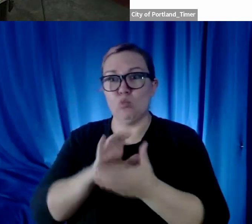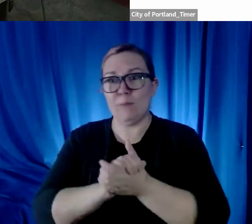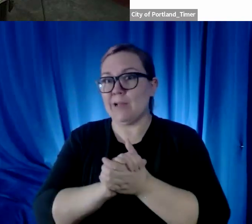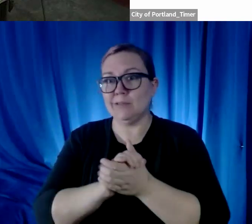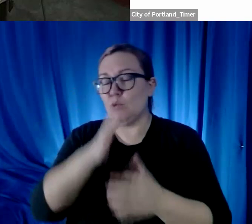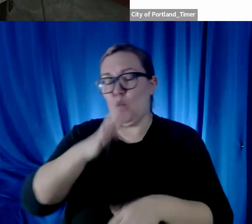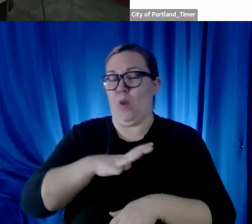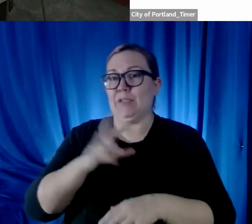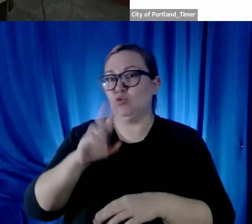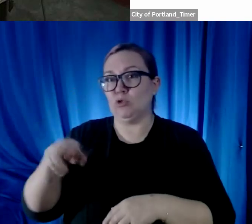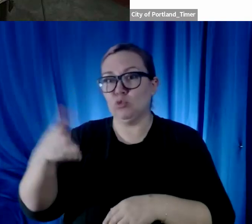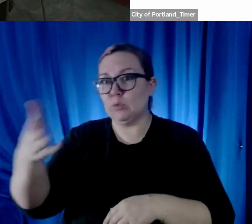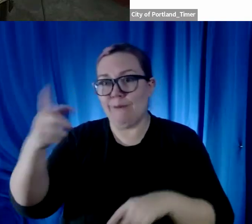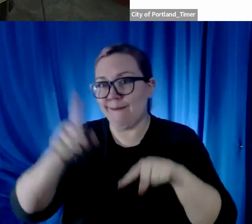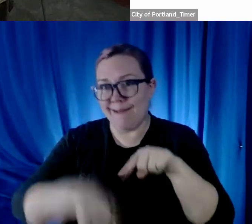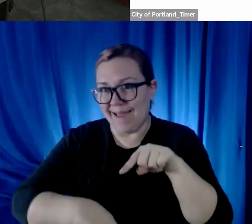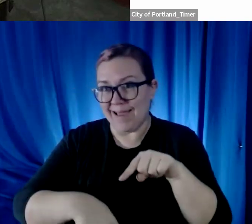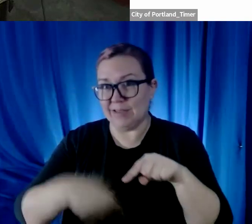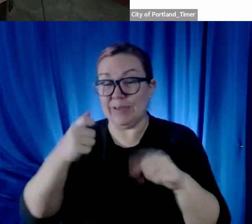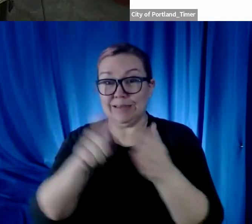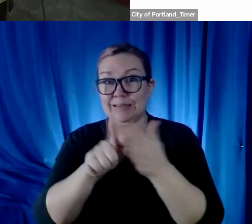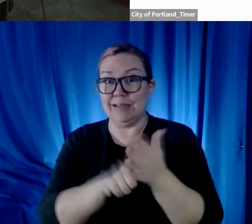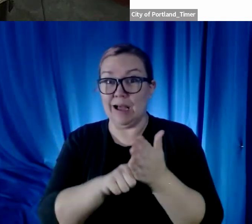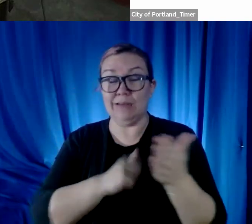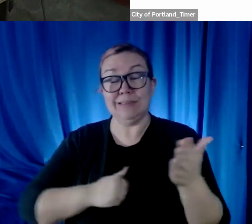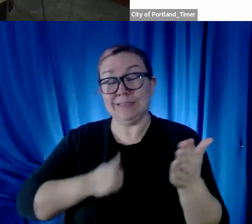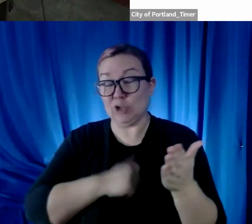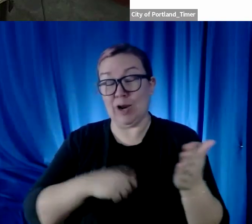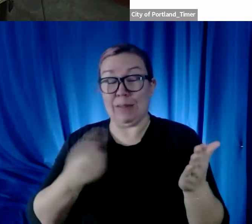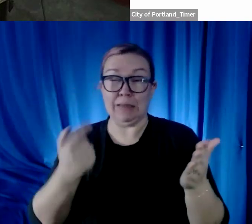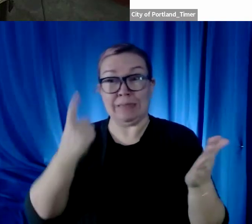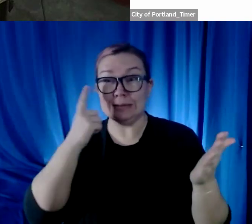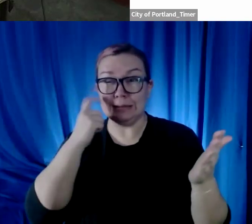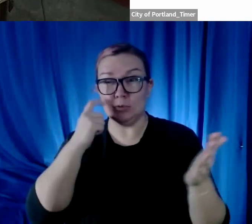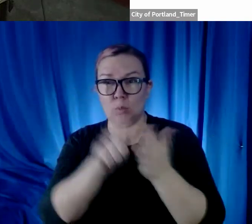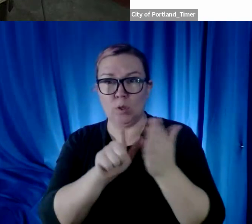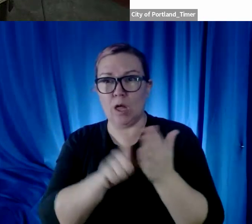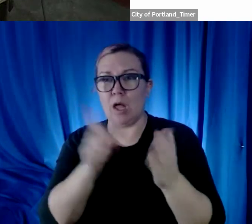Because of many laws like this. Forgive me for being skeptical of the law and those who uphold it.